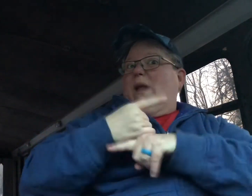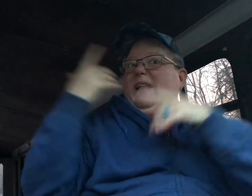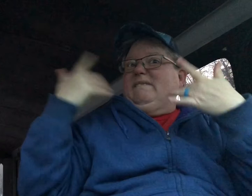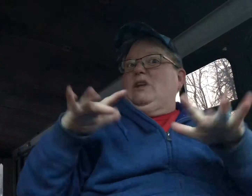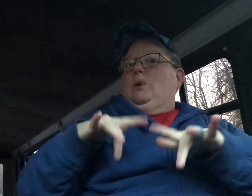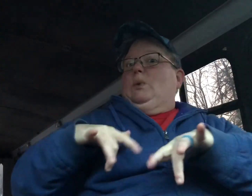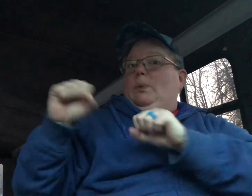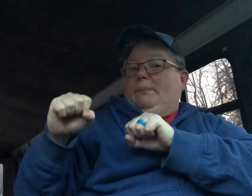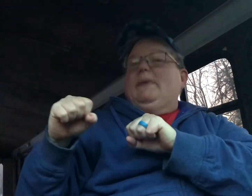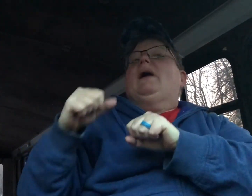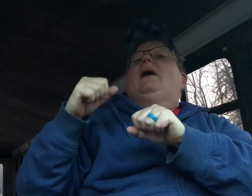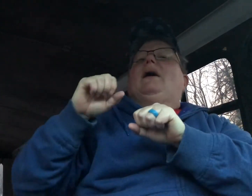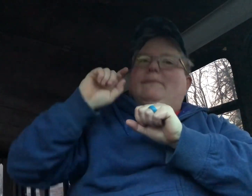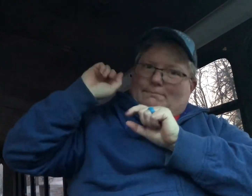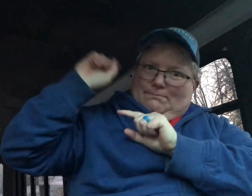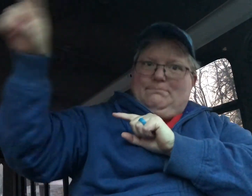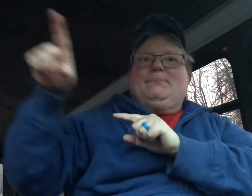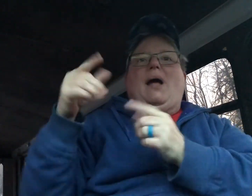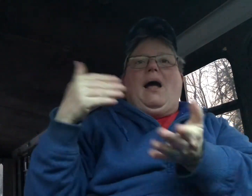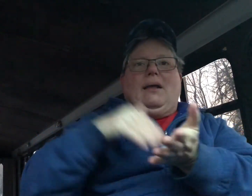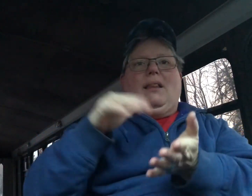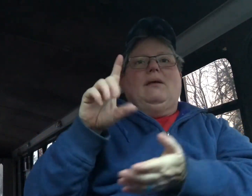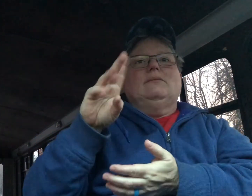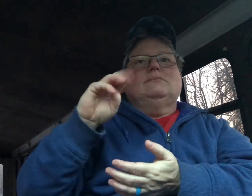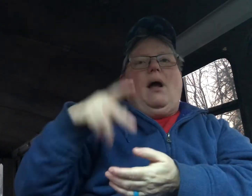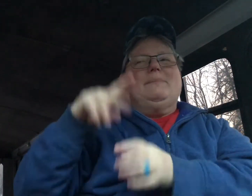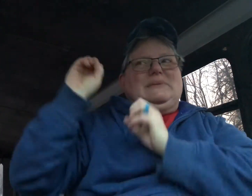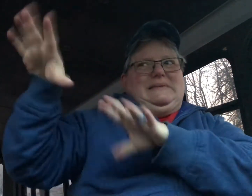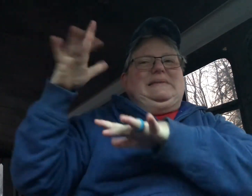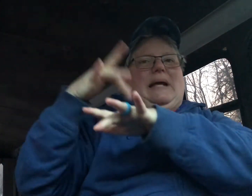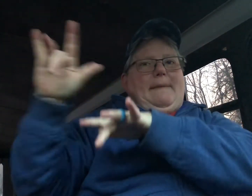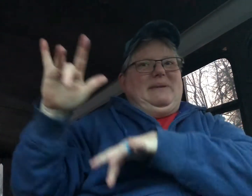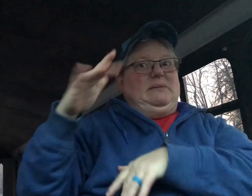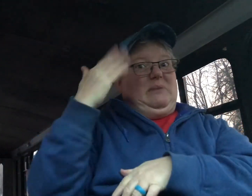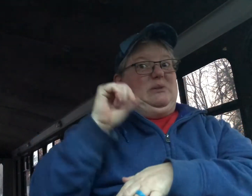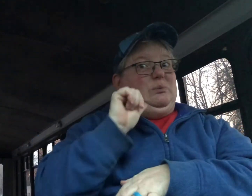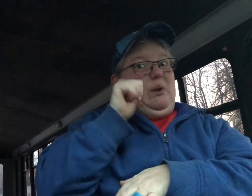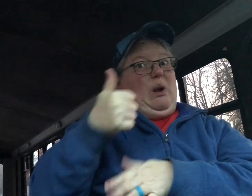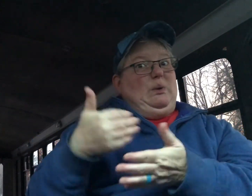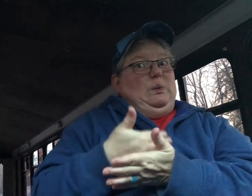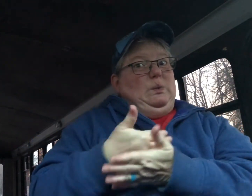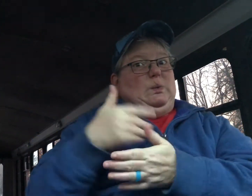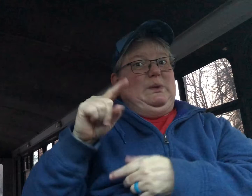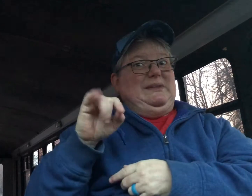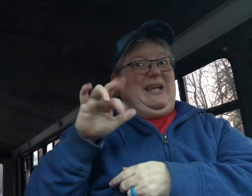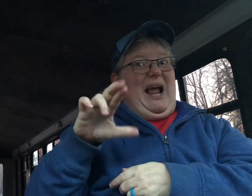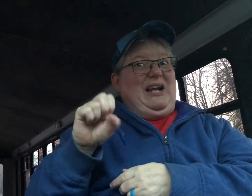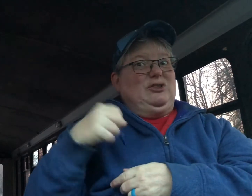And get that out, and back to the dump, and empty out. Because tomorrow is new tires, and